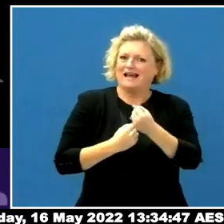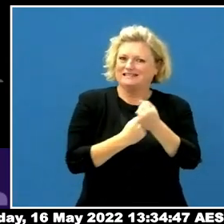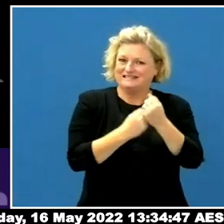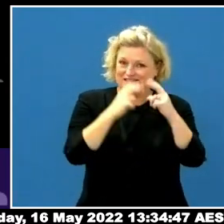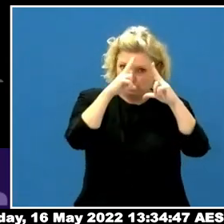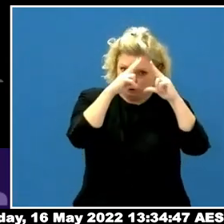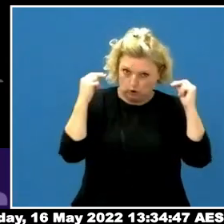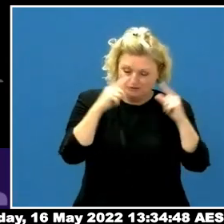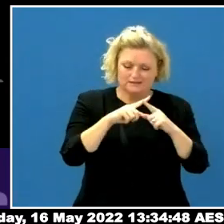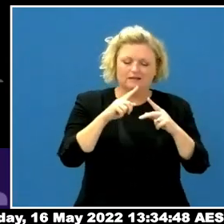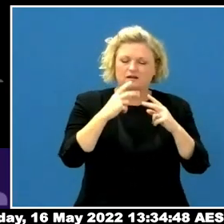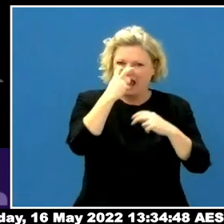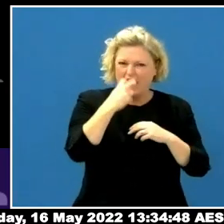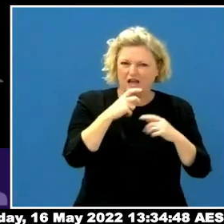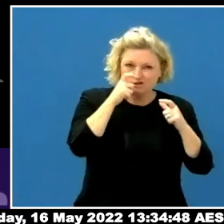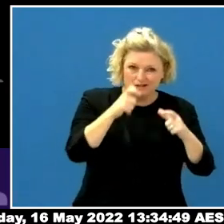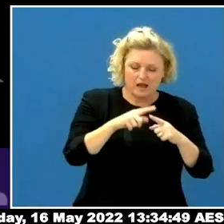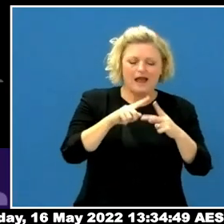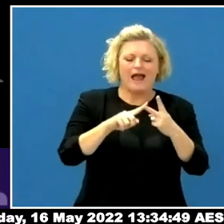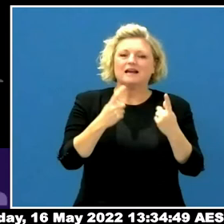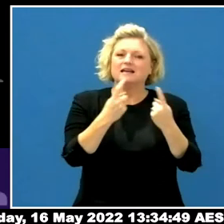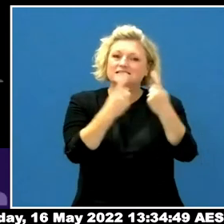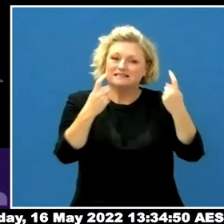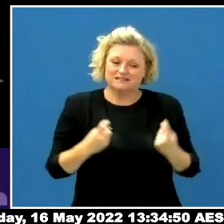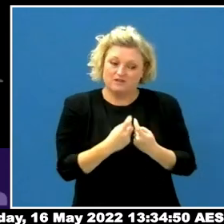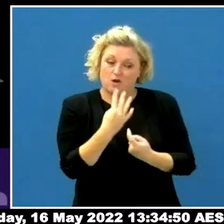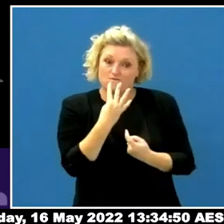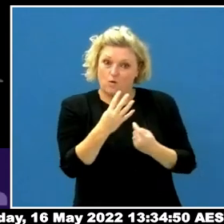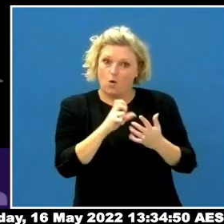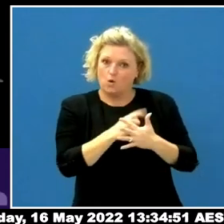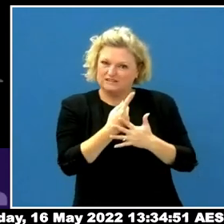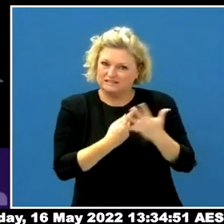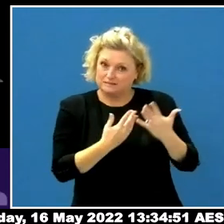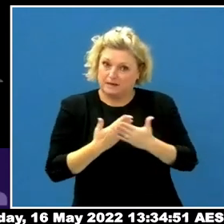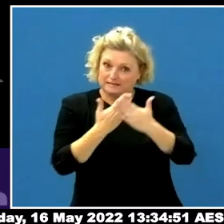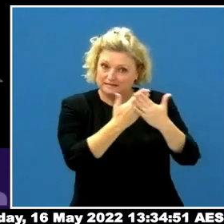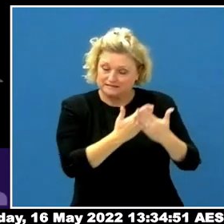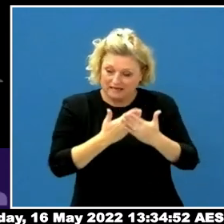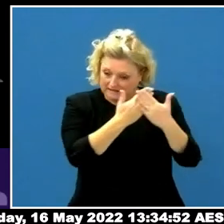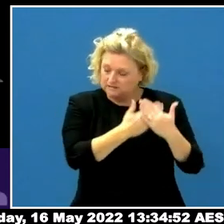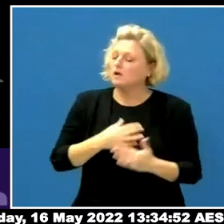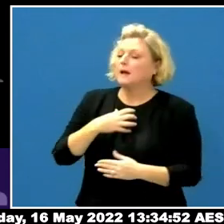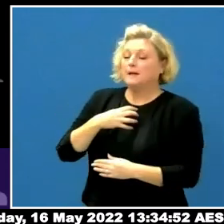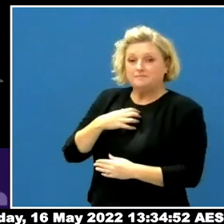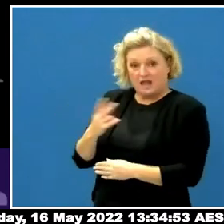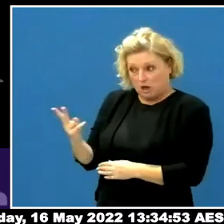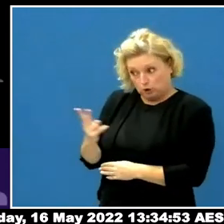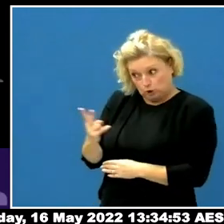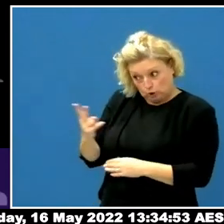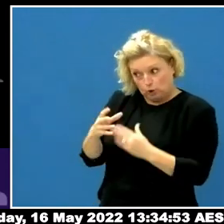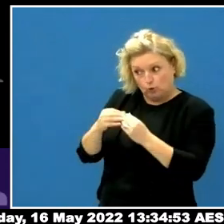And you and his father are his full-time carers? Absolutely. And you are his NDIS nominee?